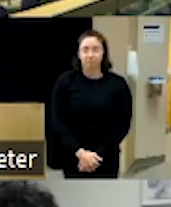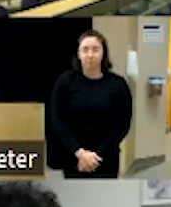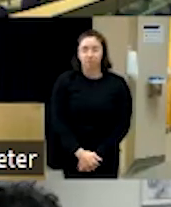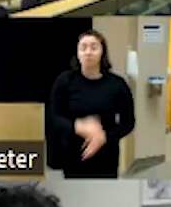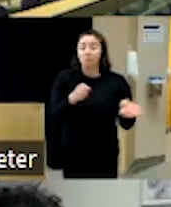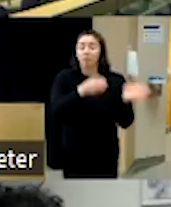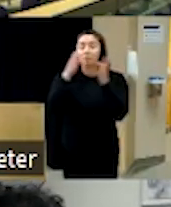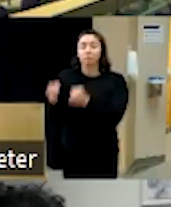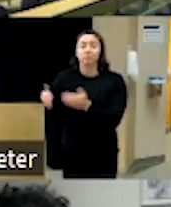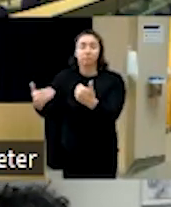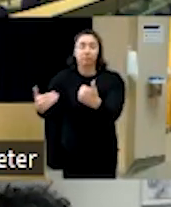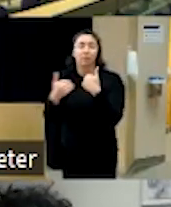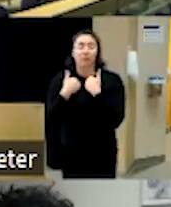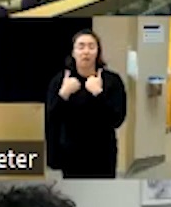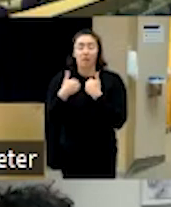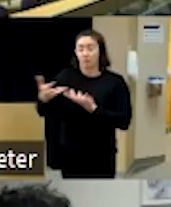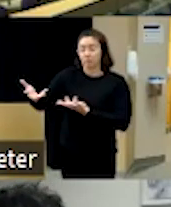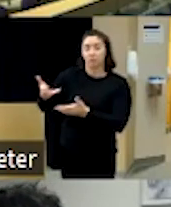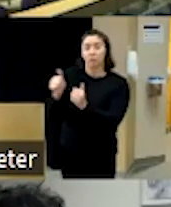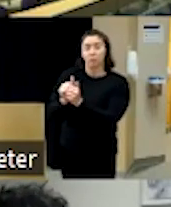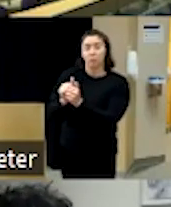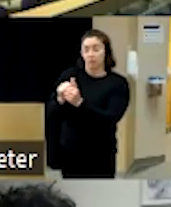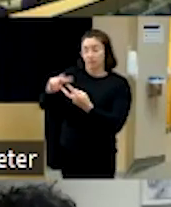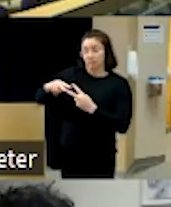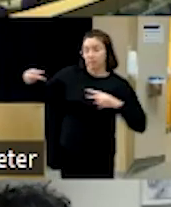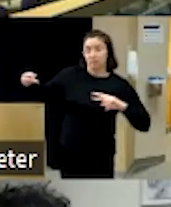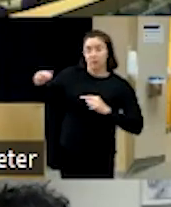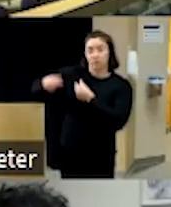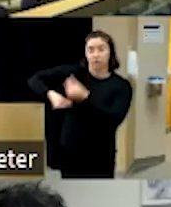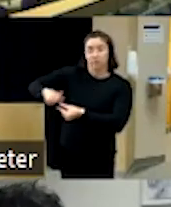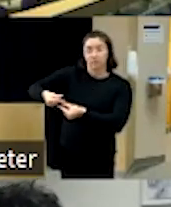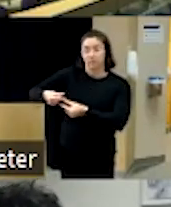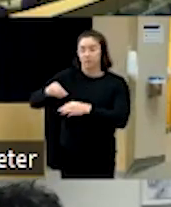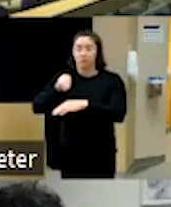we have these interactions between genes and environments so your personalities and psychology